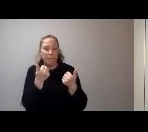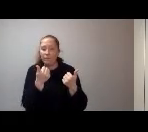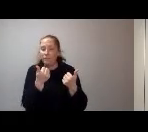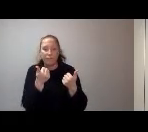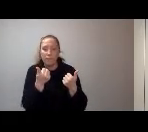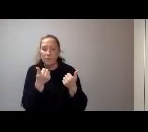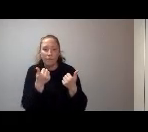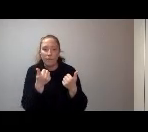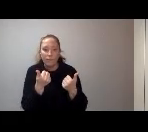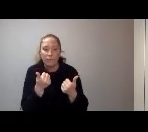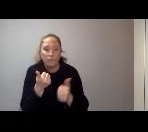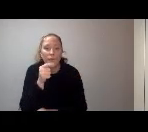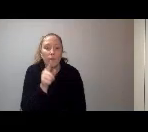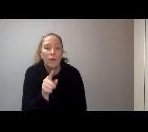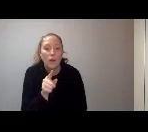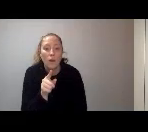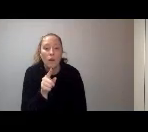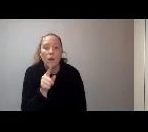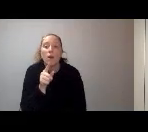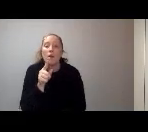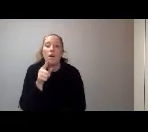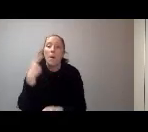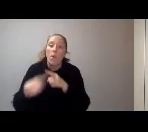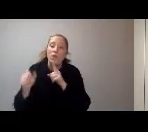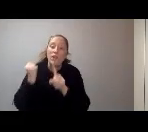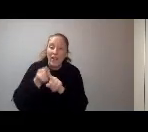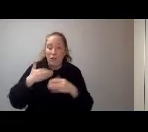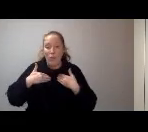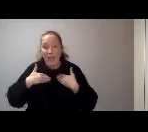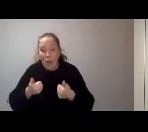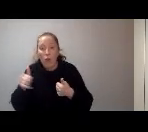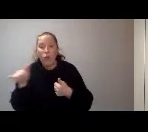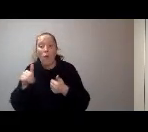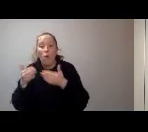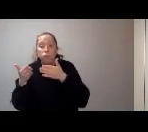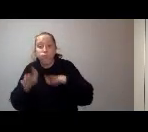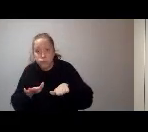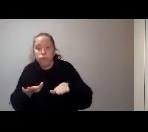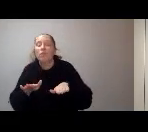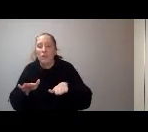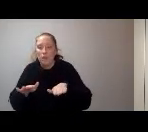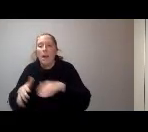is in our lower-income places. So, that should be higher. I'm a specialist, I'm part of the problem.